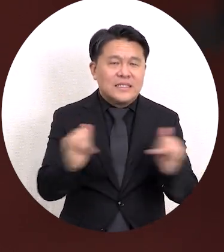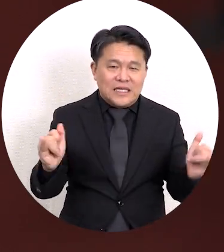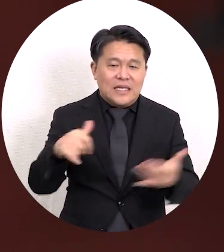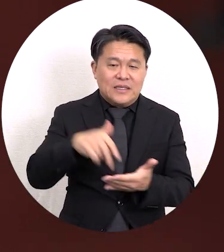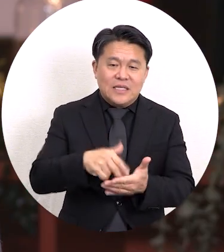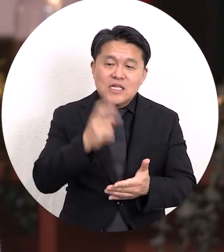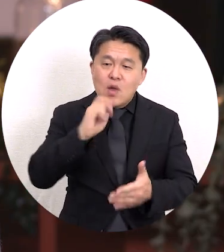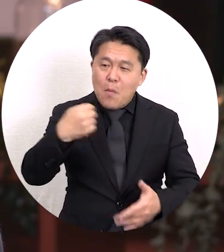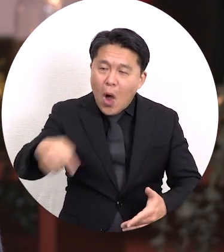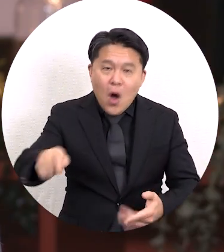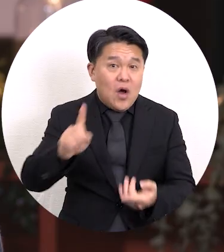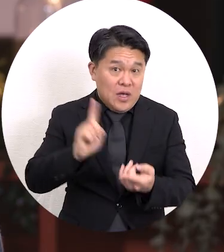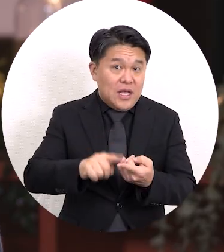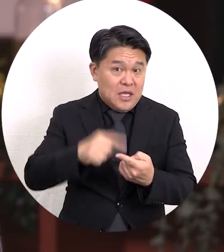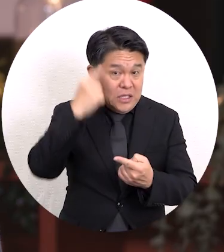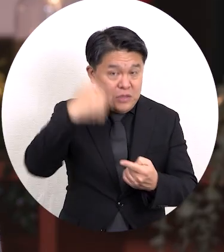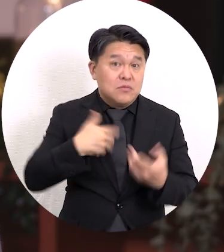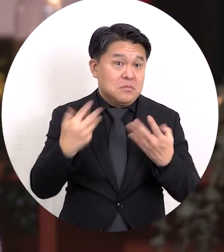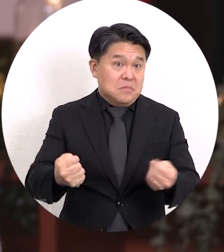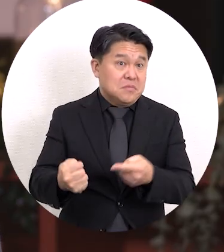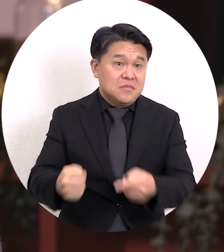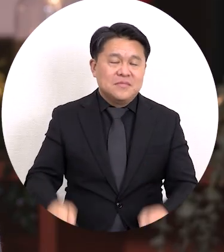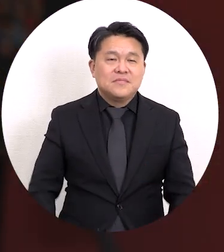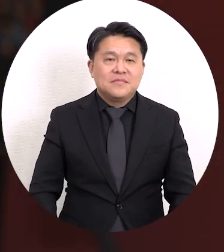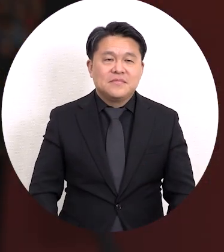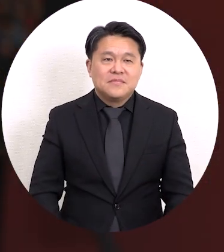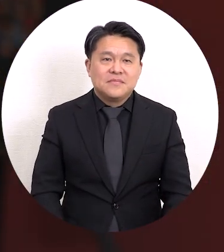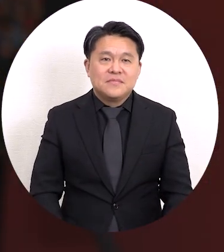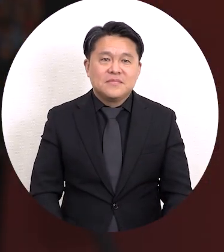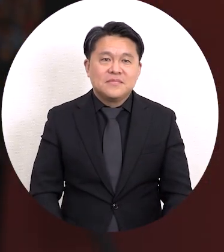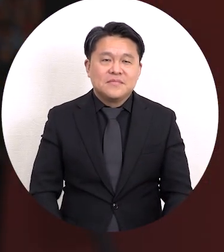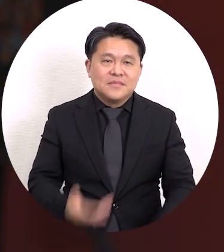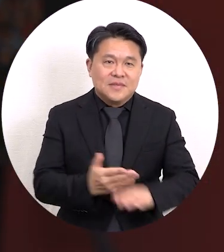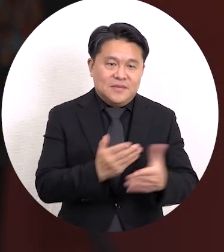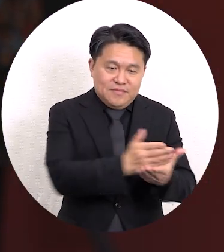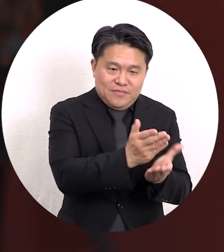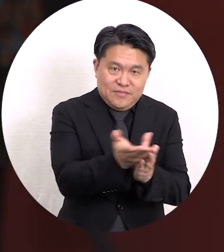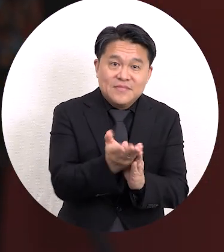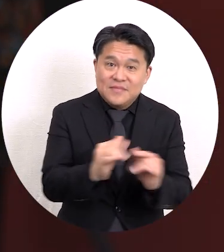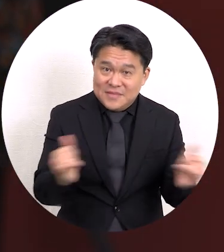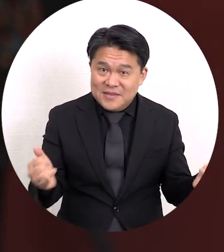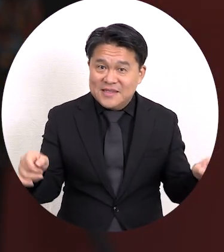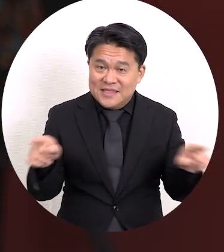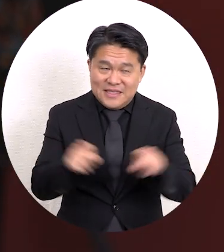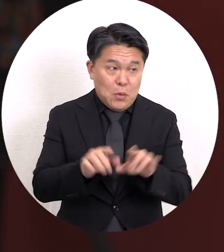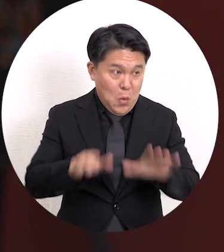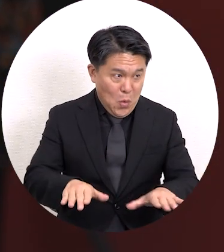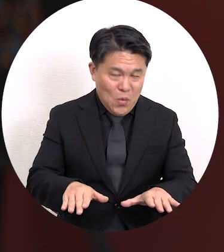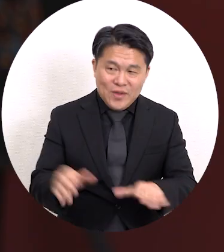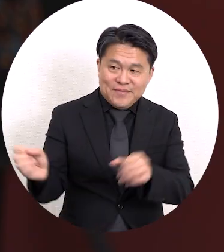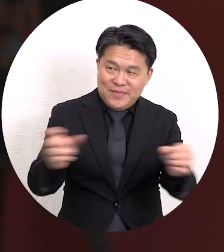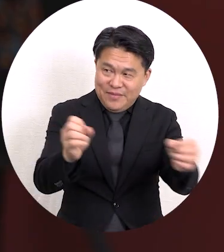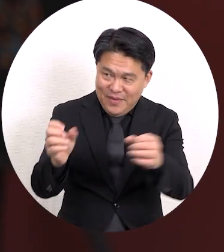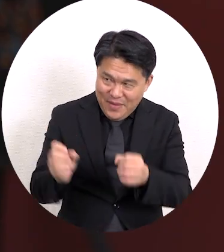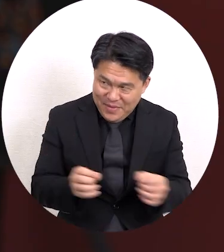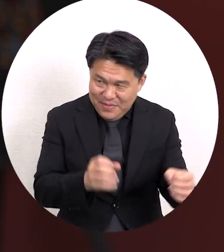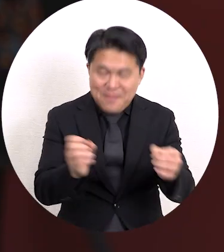of what music is to humans. So, discussing with experts from various fields